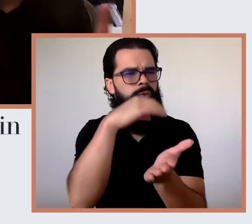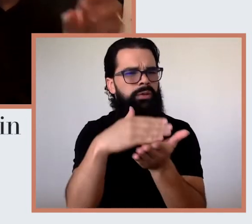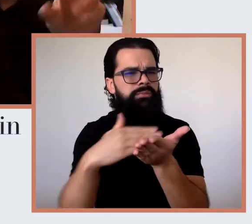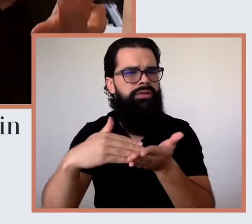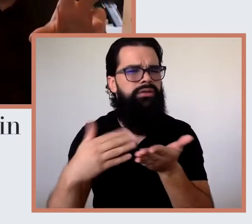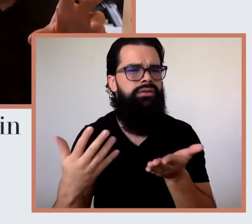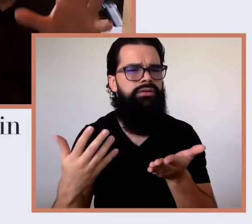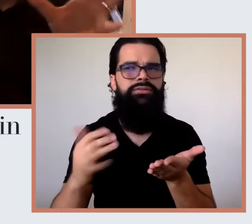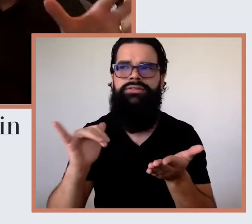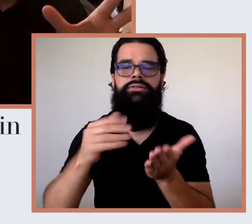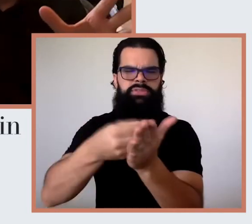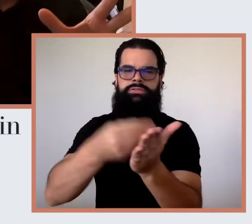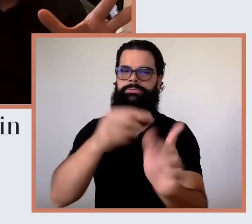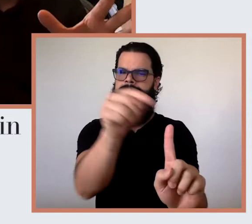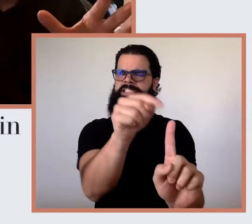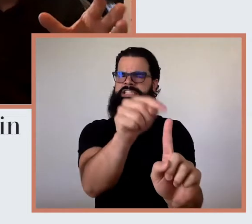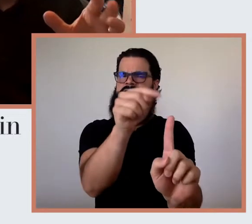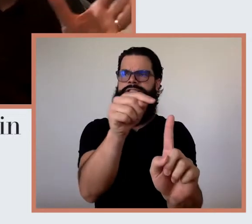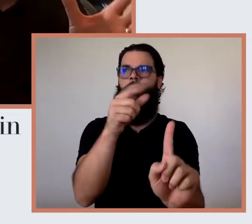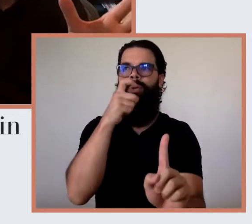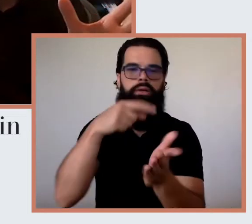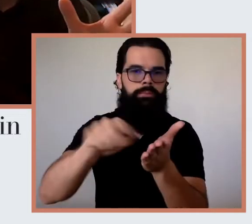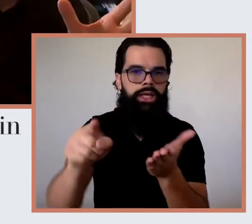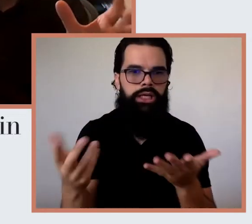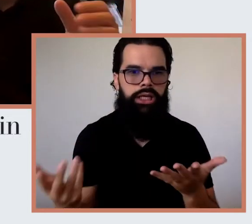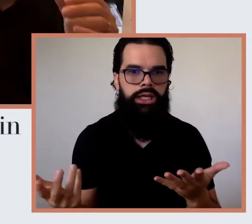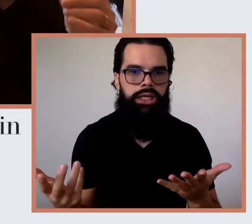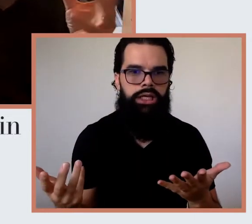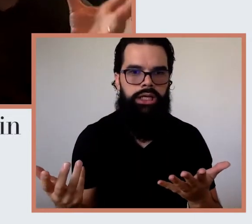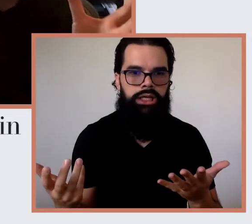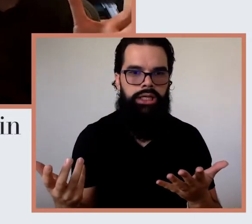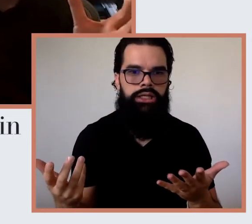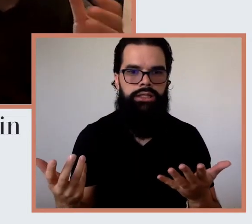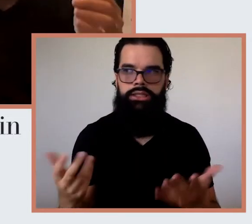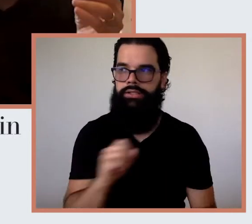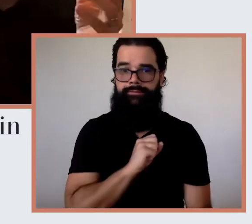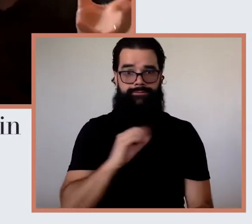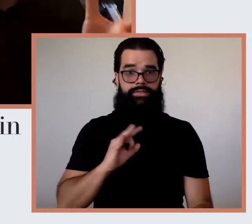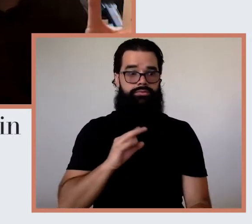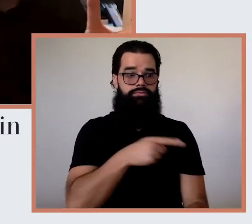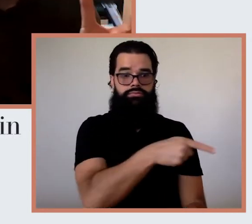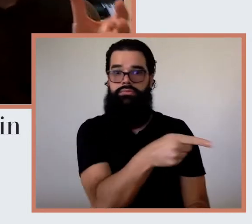Cause again, here's the weird part about all that. It's money, it's financial. Who gets paid?